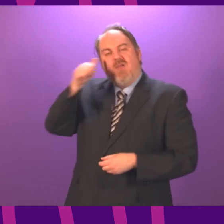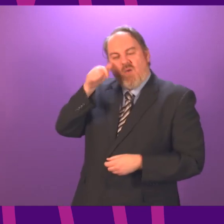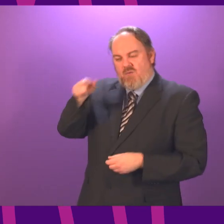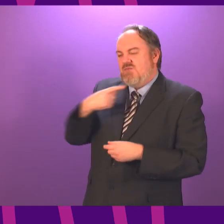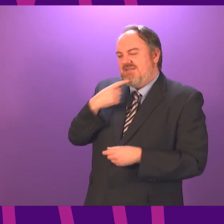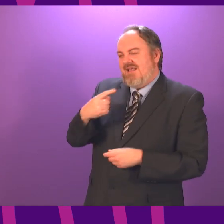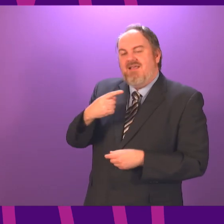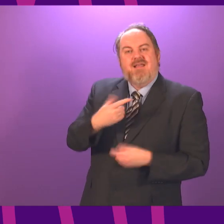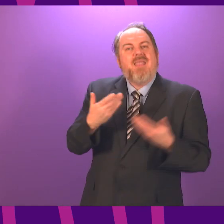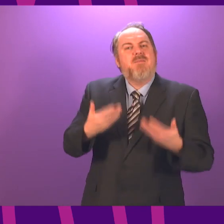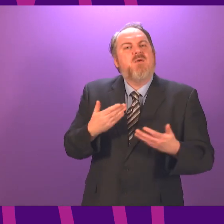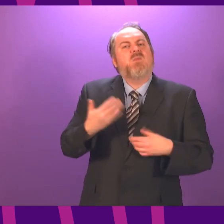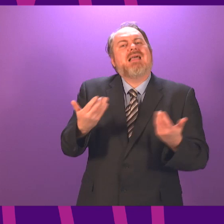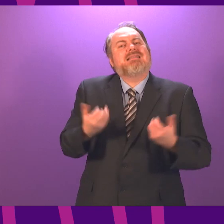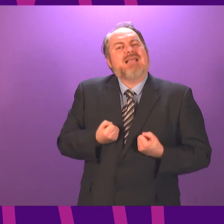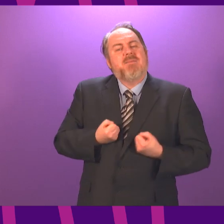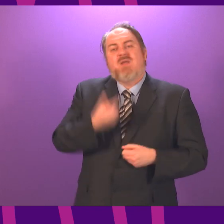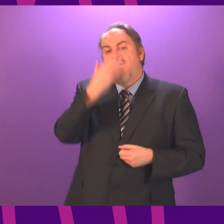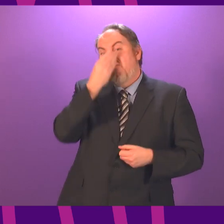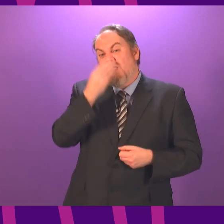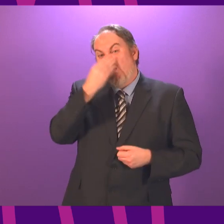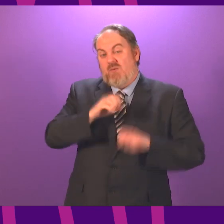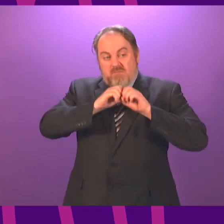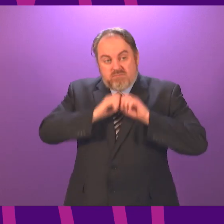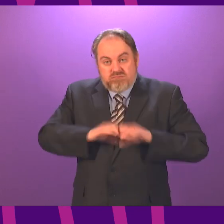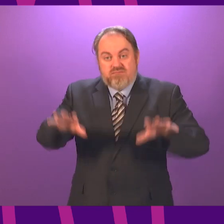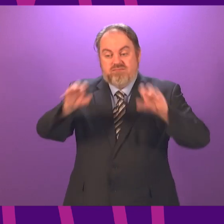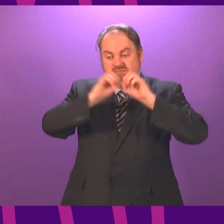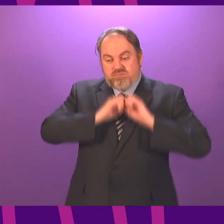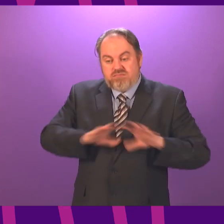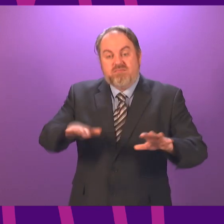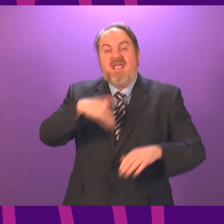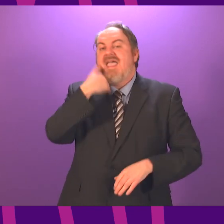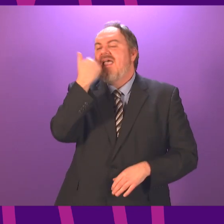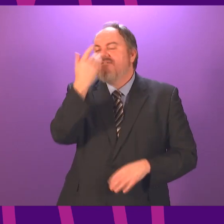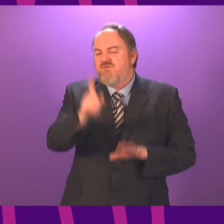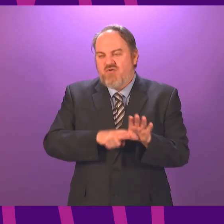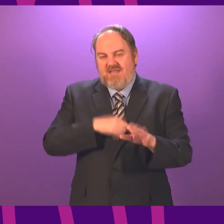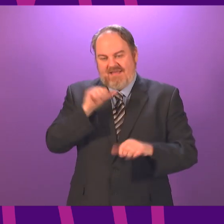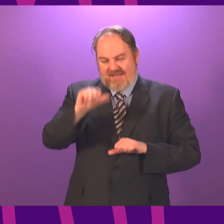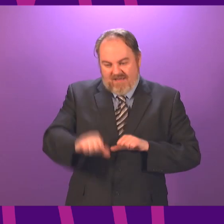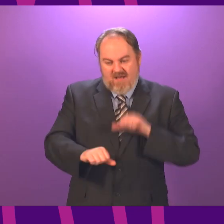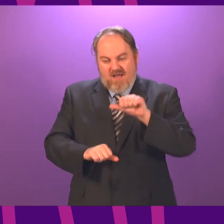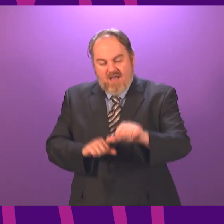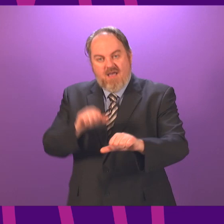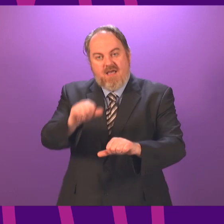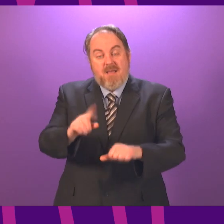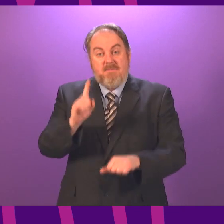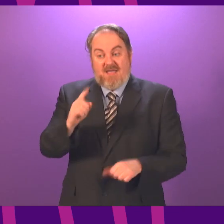when they use it. We live with flu every year and we will have to live with the fact that Covid is a virus that exists. The problem is that we know that Covid, at the moment,